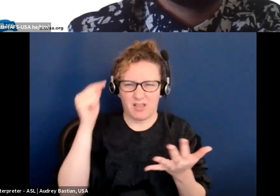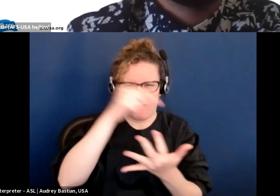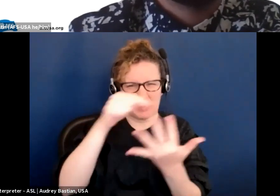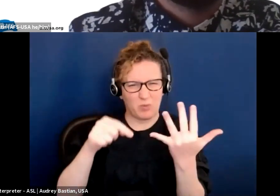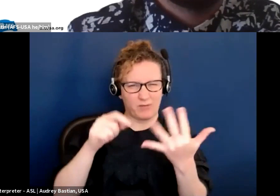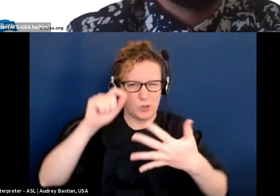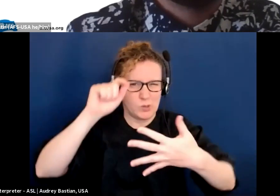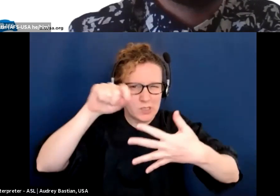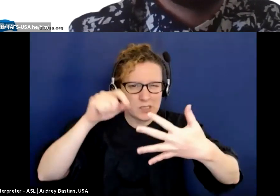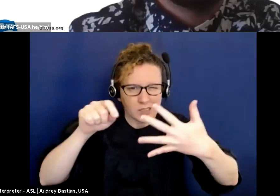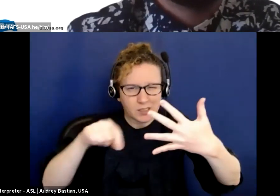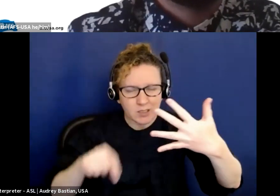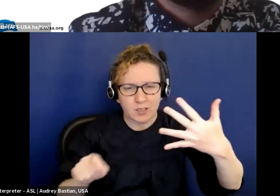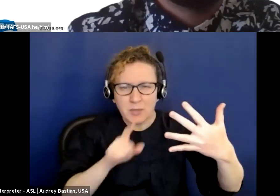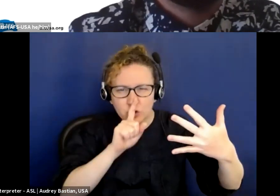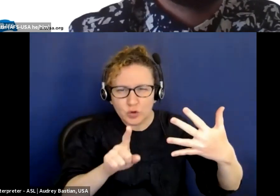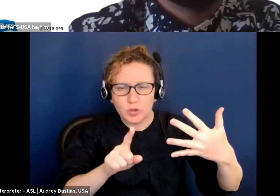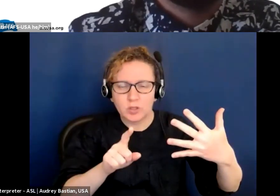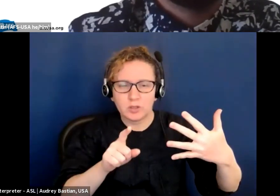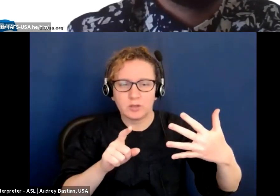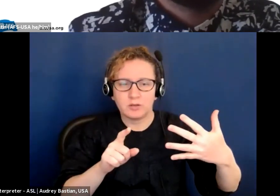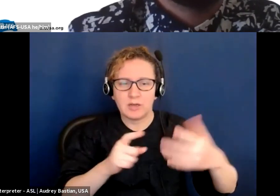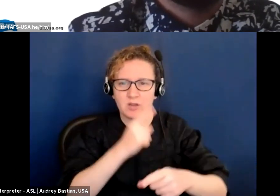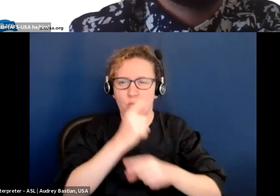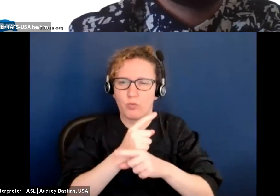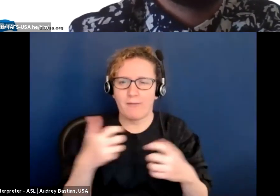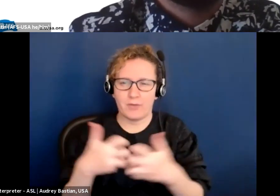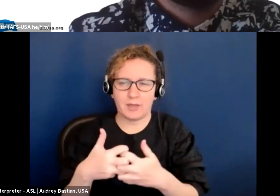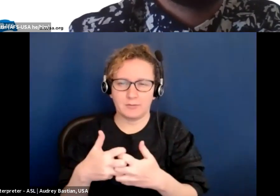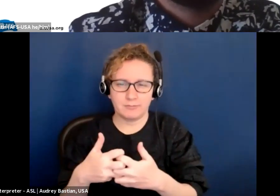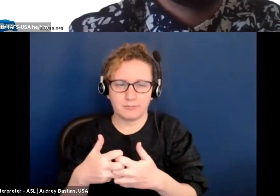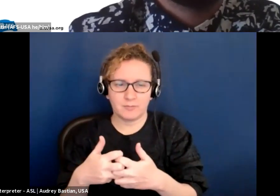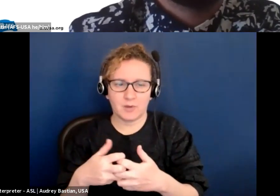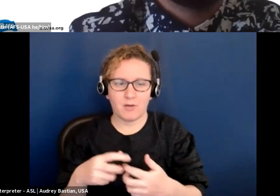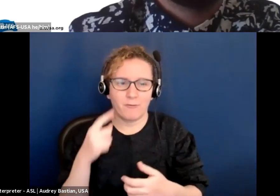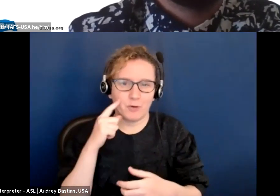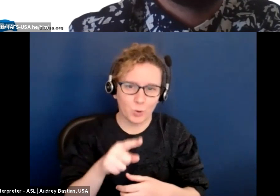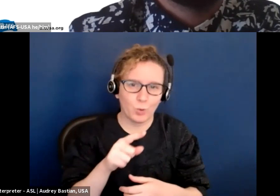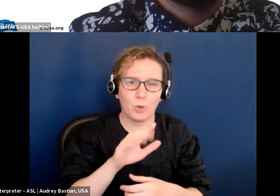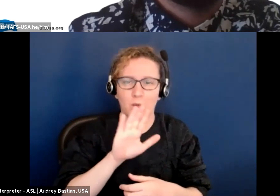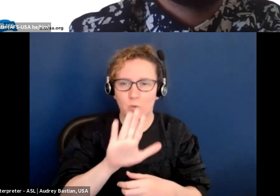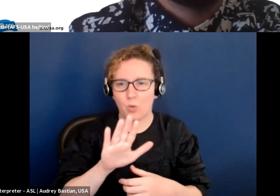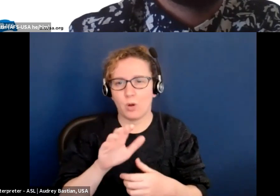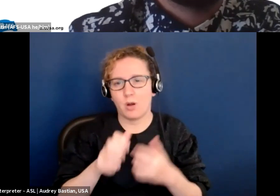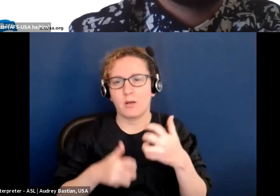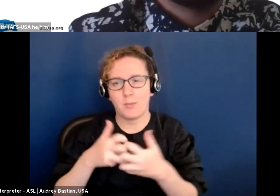the scenes to make sure this is the correct fit for you and your accommodation needs.